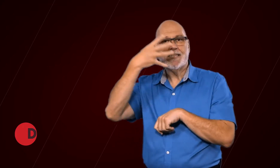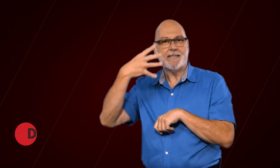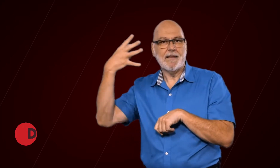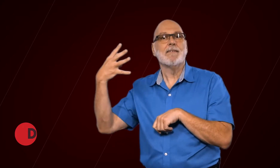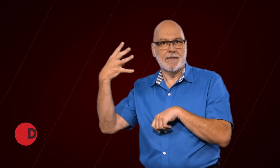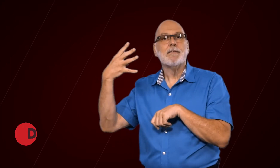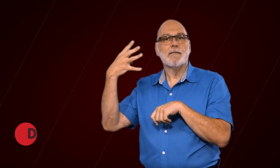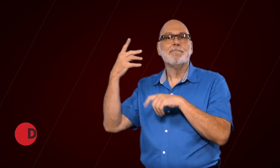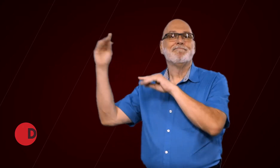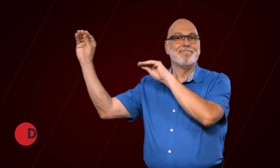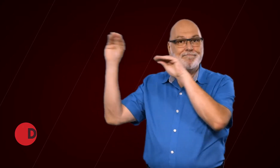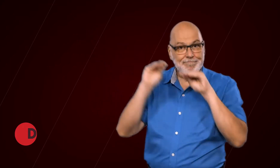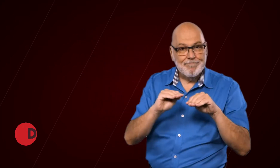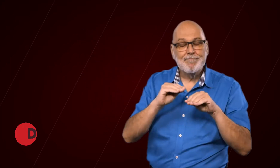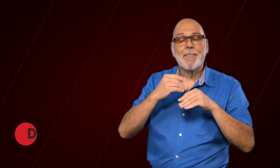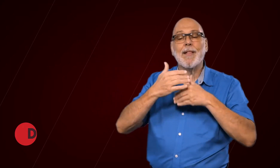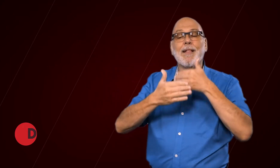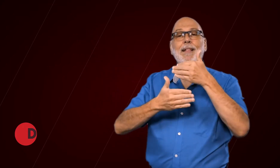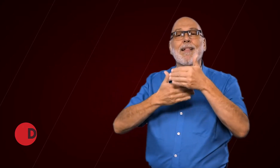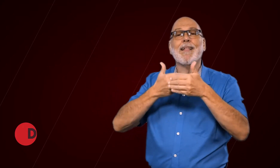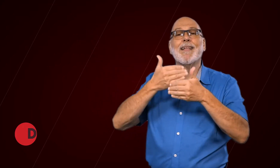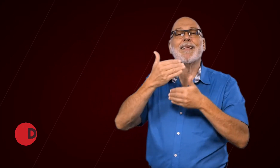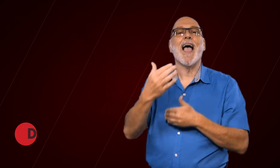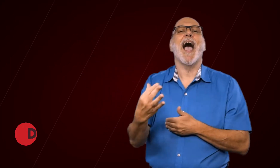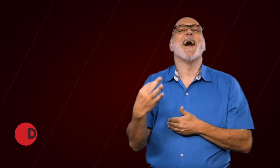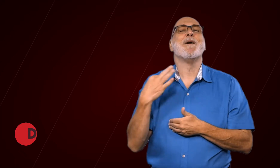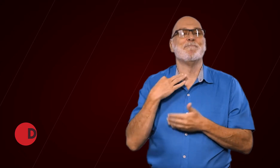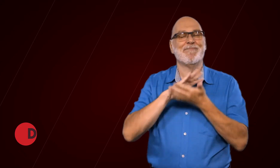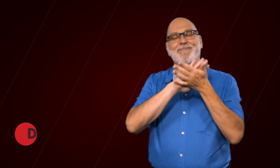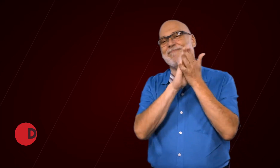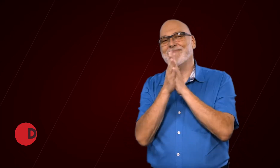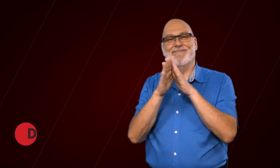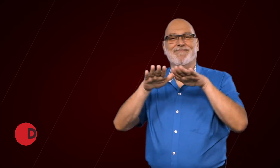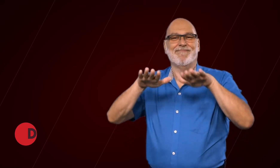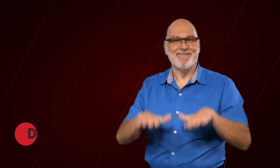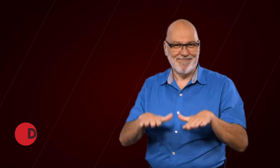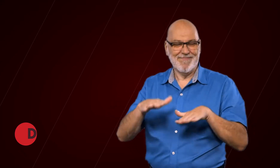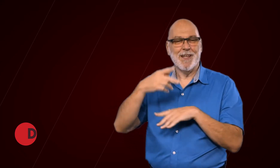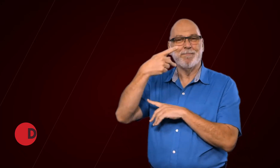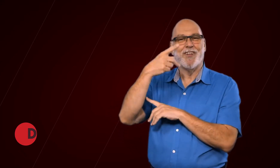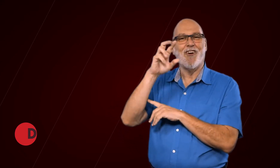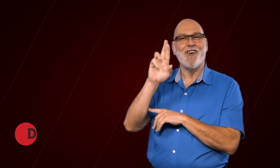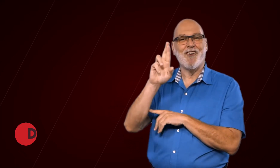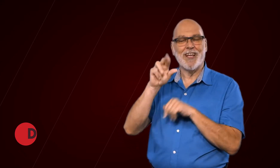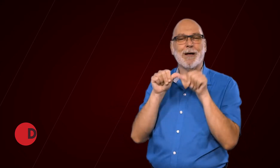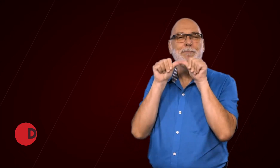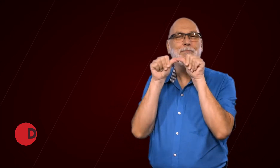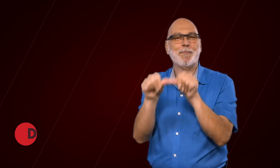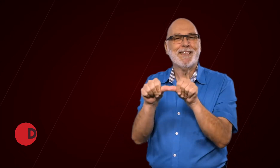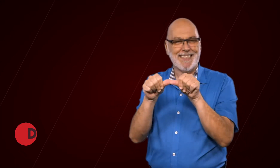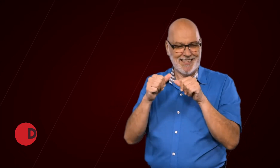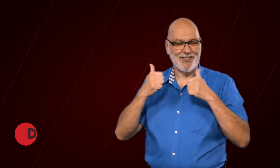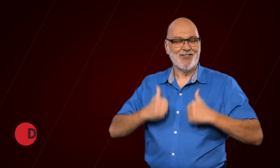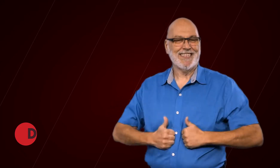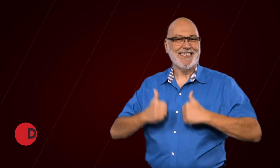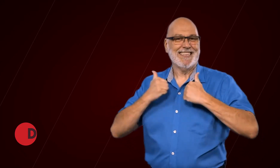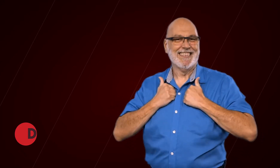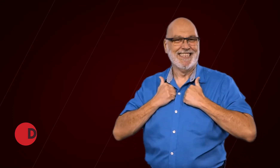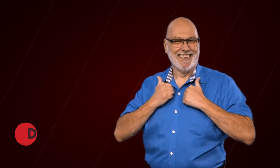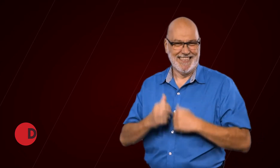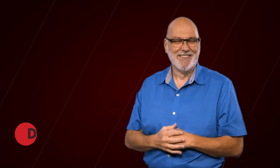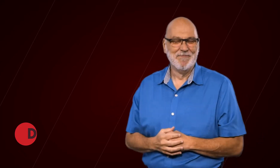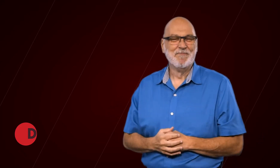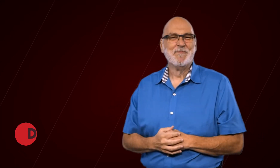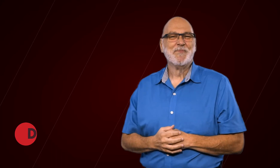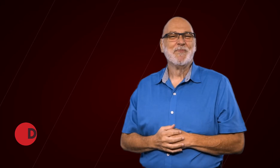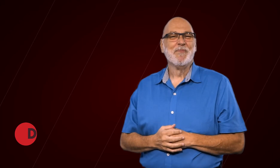visas then eventually apply to become permanent residents.